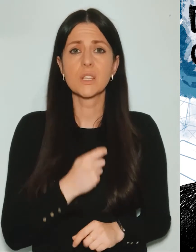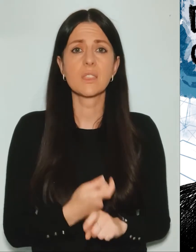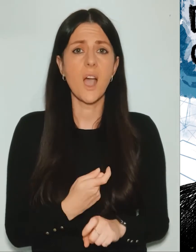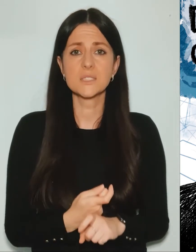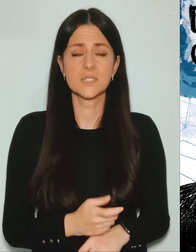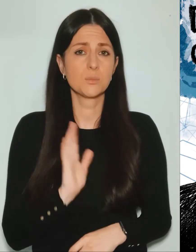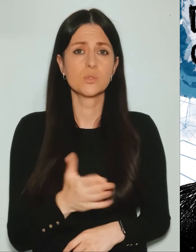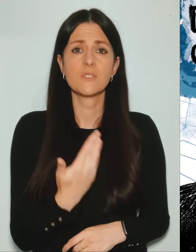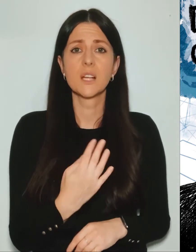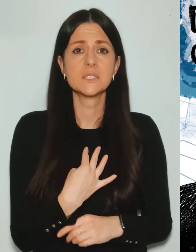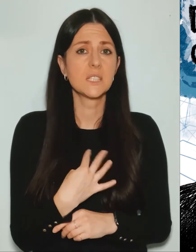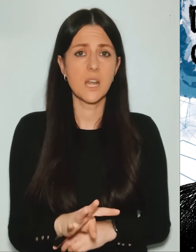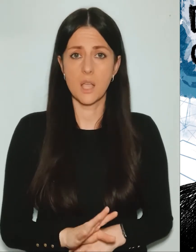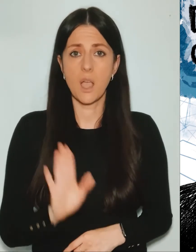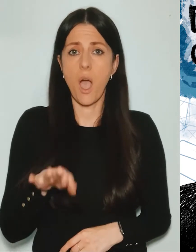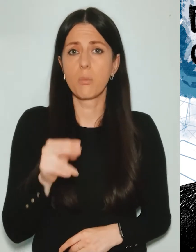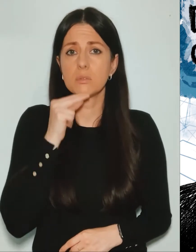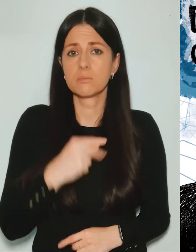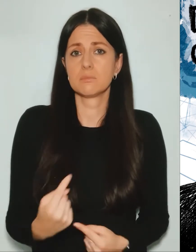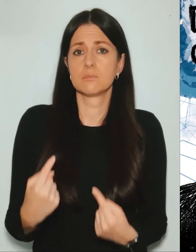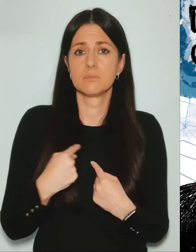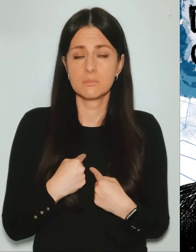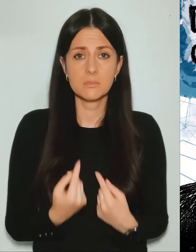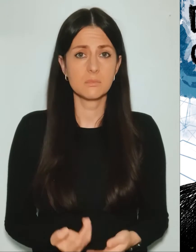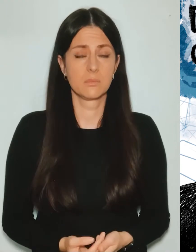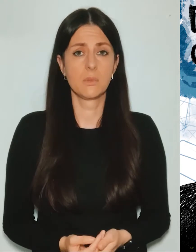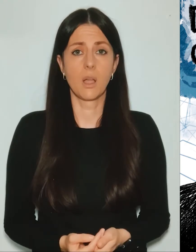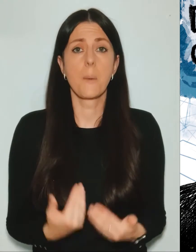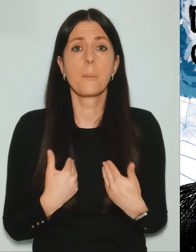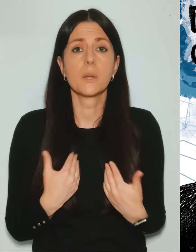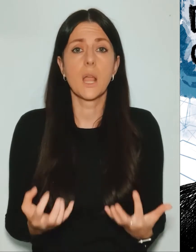and then they'll say we did it! We are your saviors. "